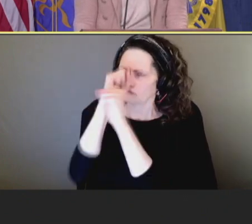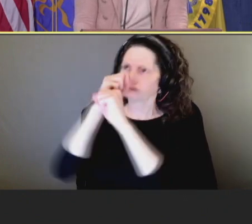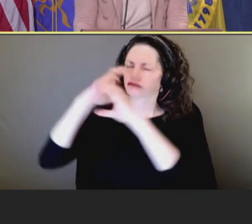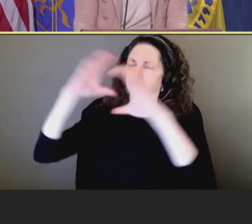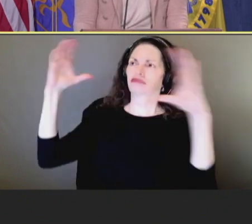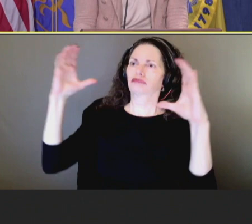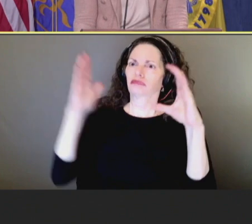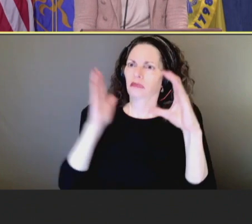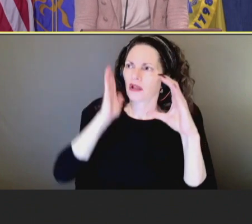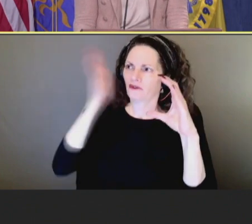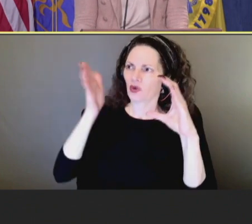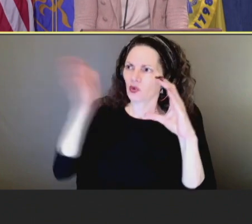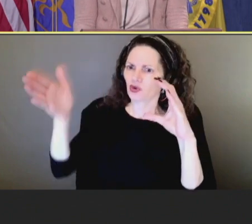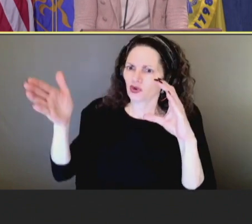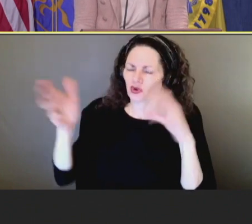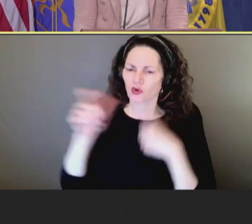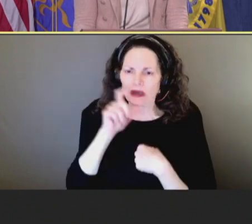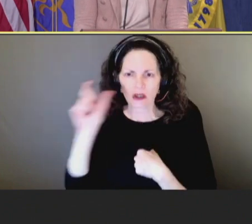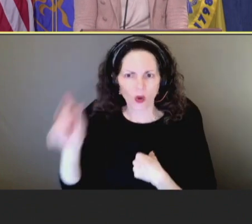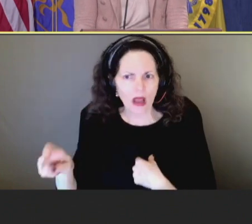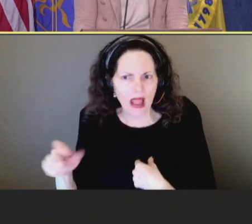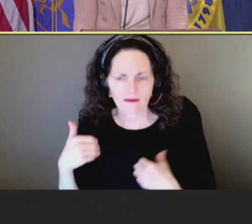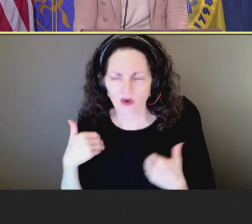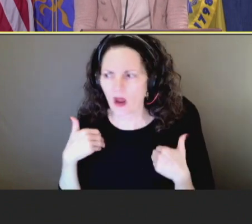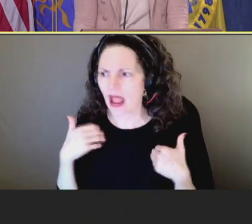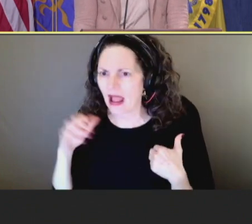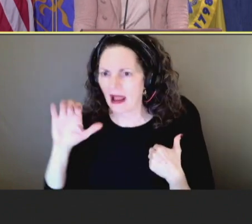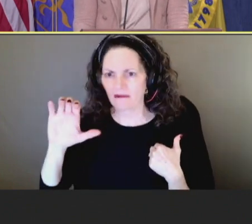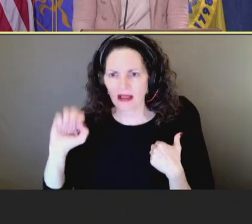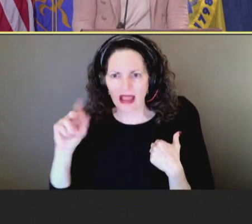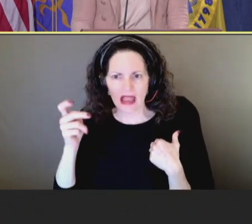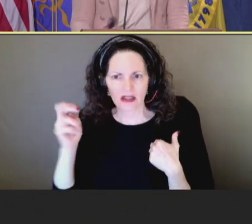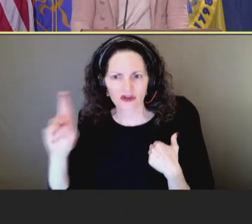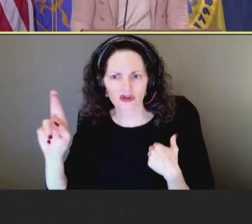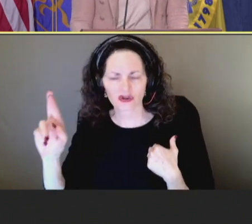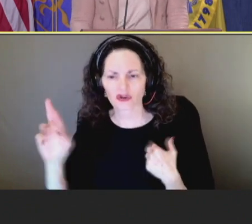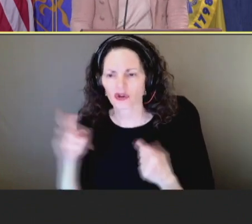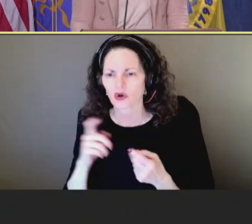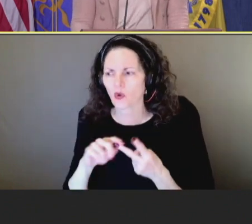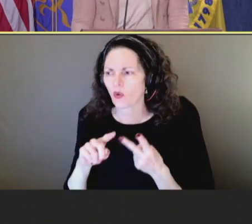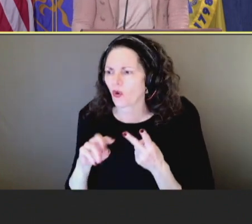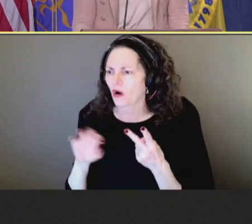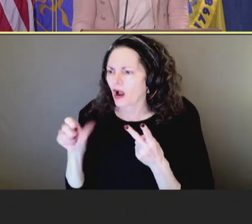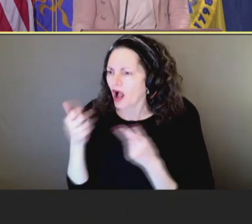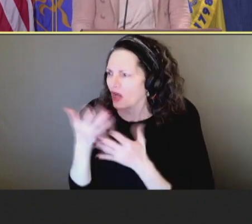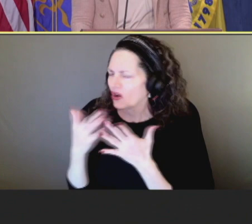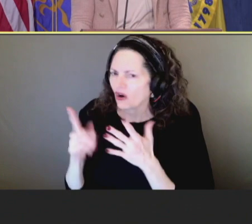the amputations of a part of our body, where the bulk of the work could actually be done by